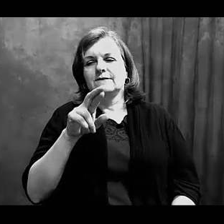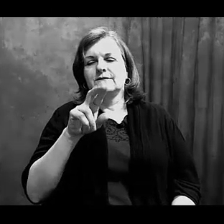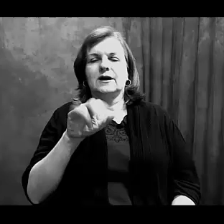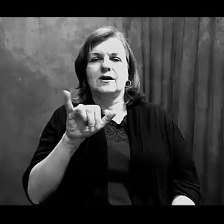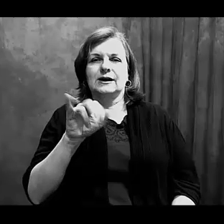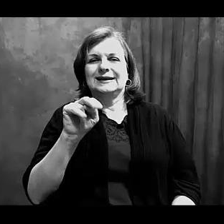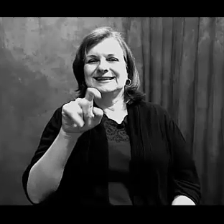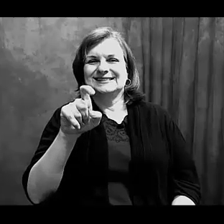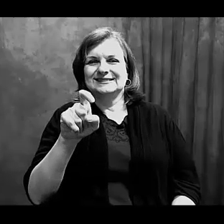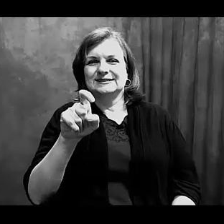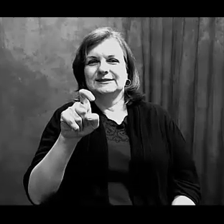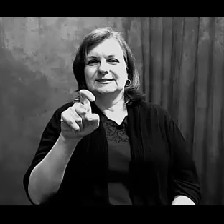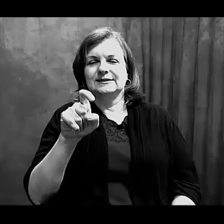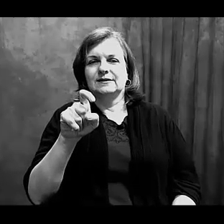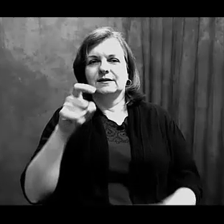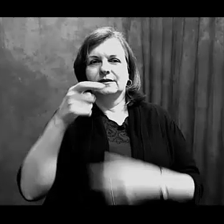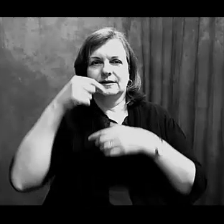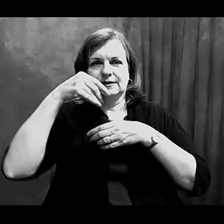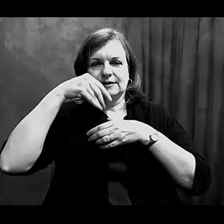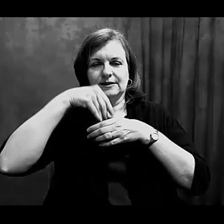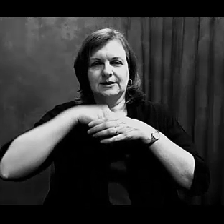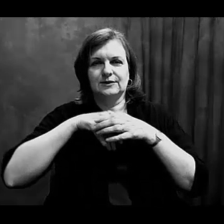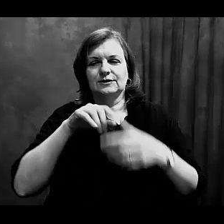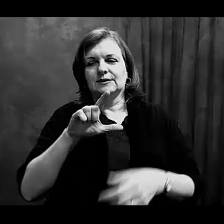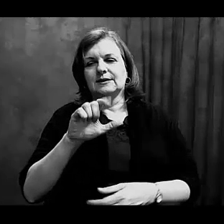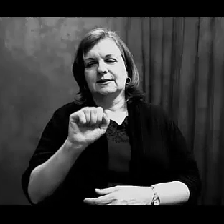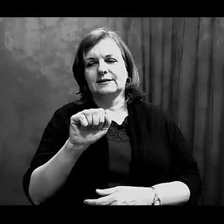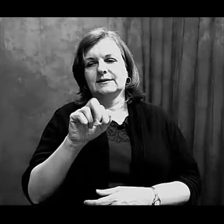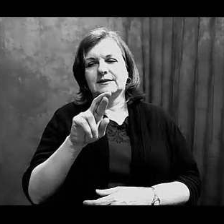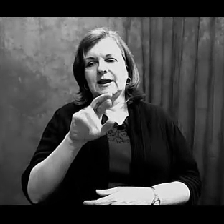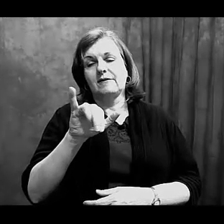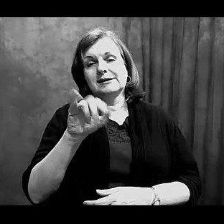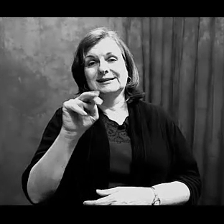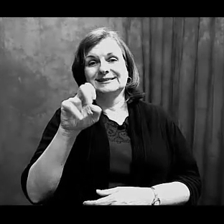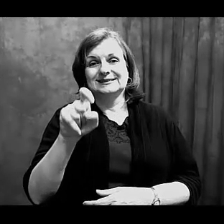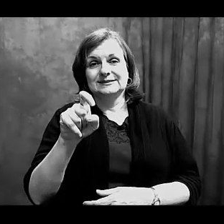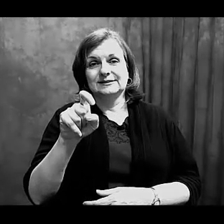and into your larynx